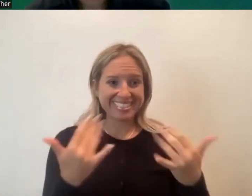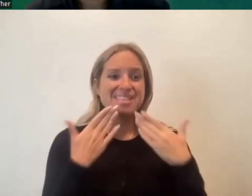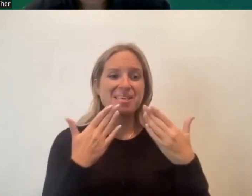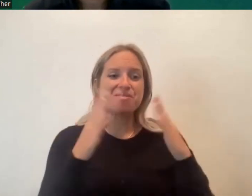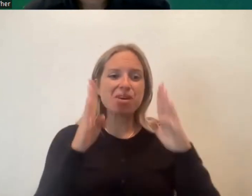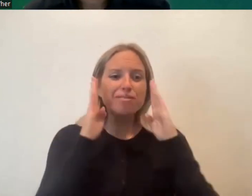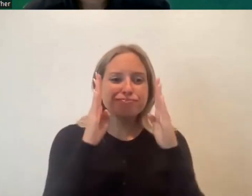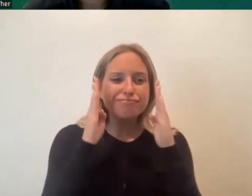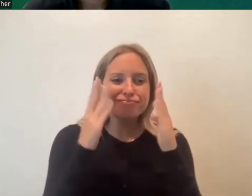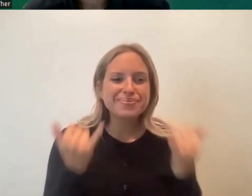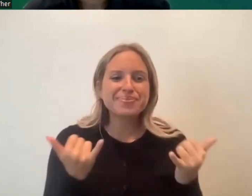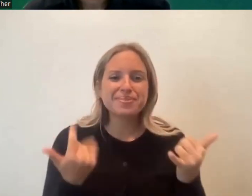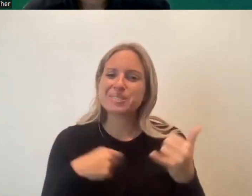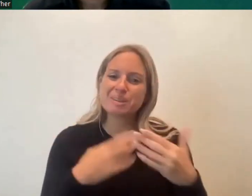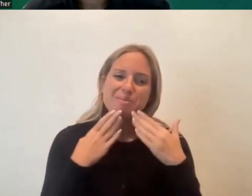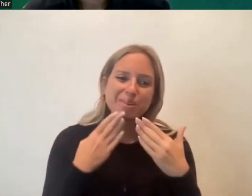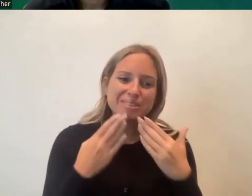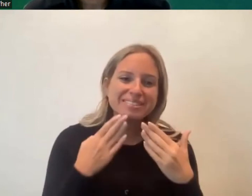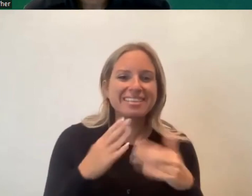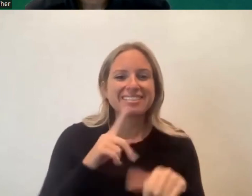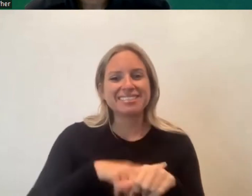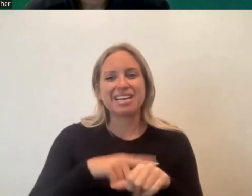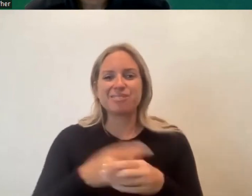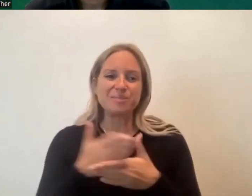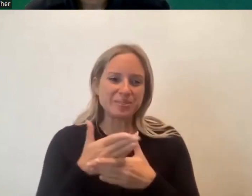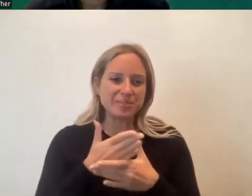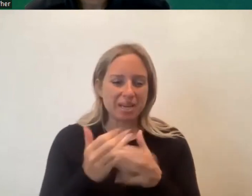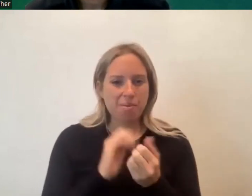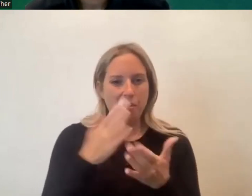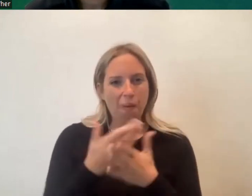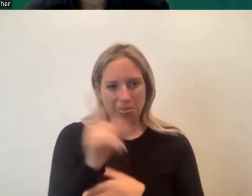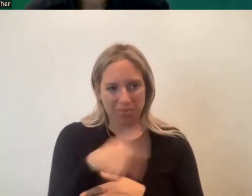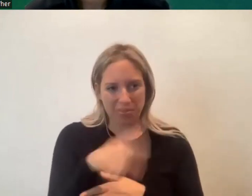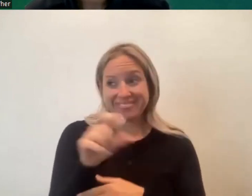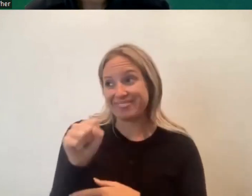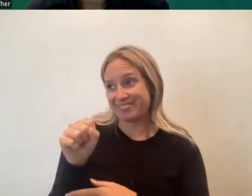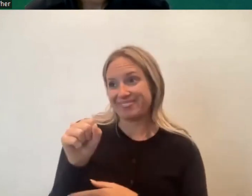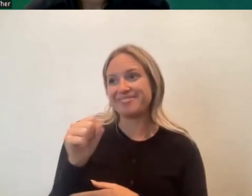We appreciate getting to share with everyone. Mike: Yep. And I'll echo that.